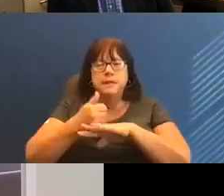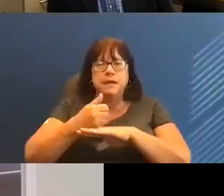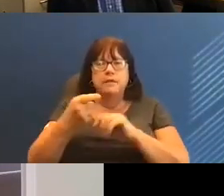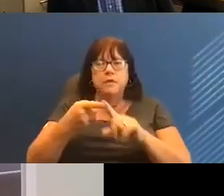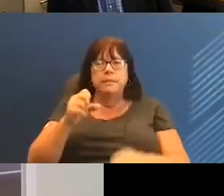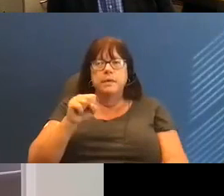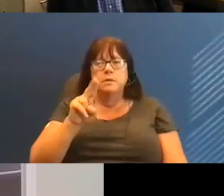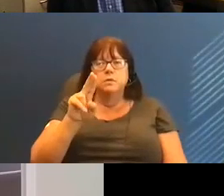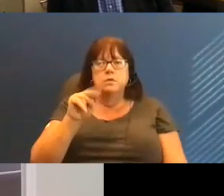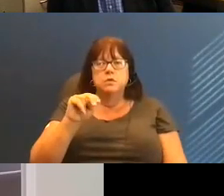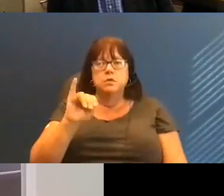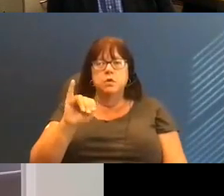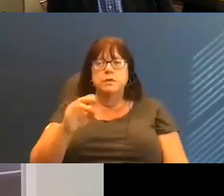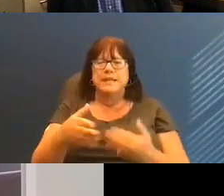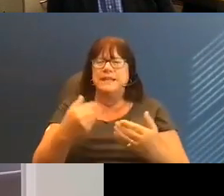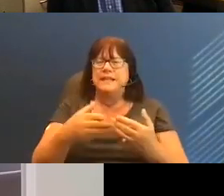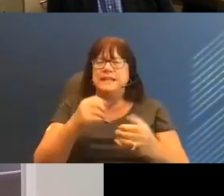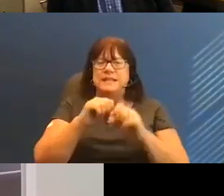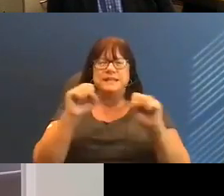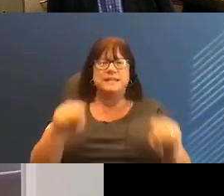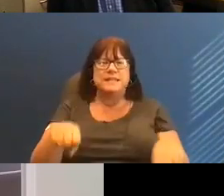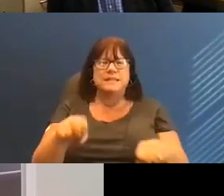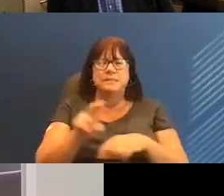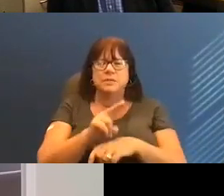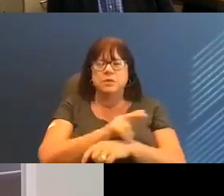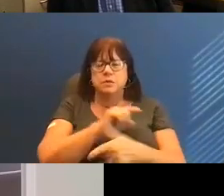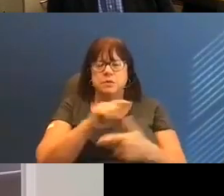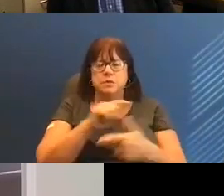to use a very very easy tool to use. The other meta search tool that we have on the guide is